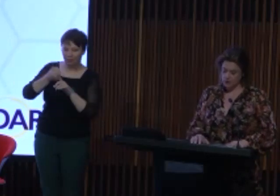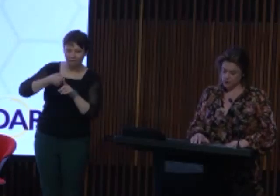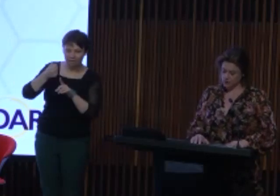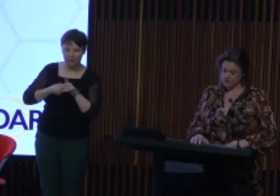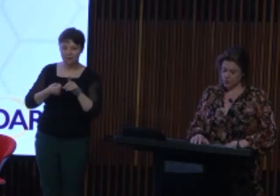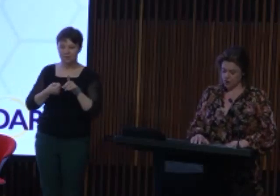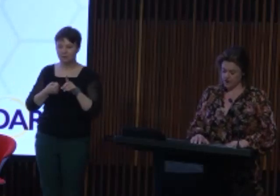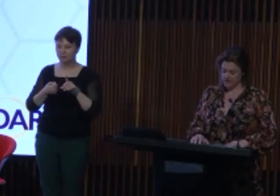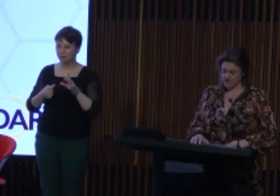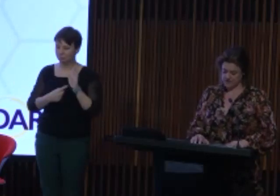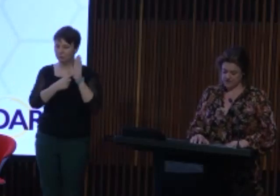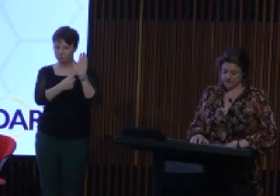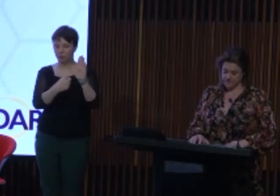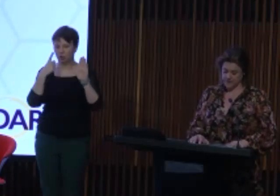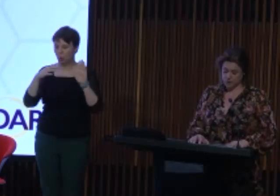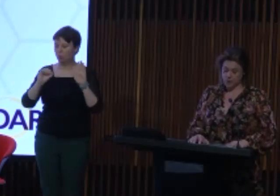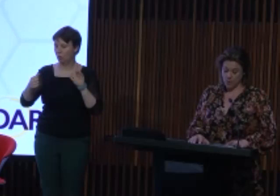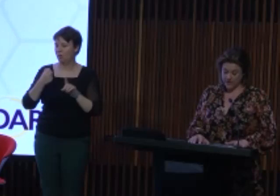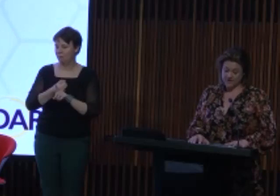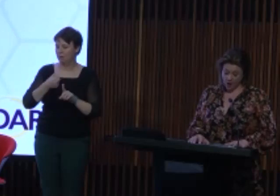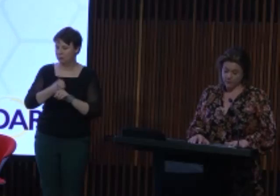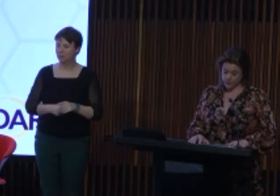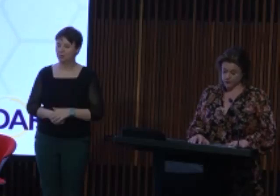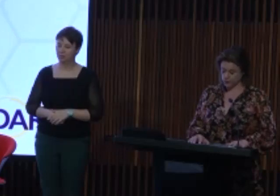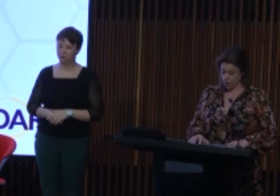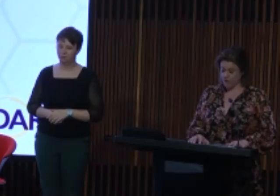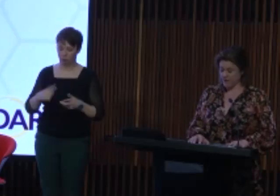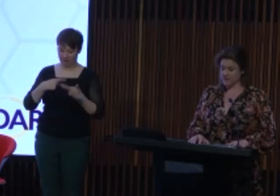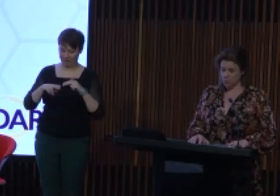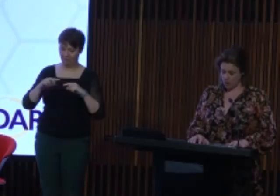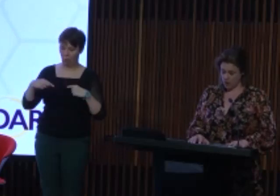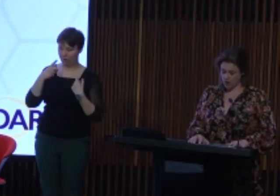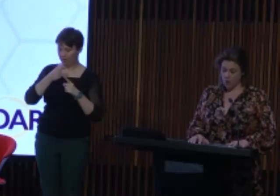to use it for your own advocacy. So when we can help you to do your amazing work, we will